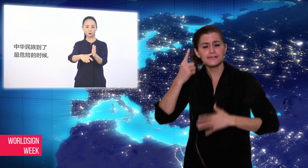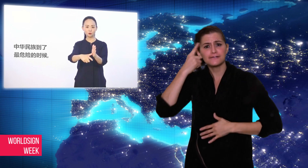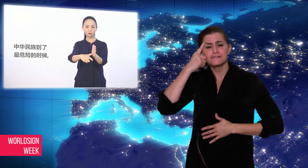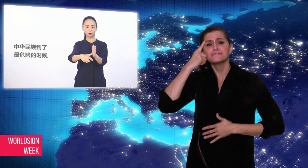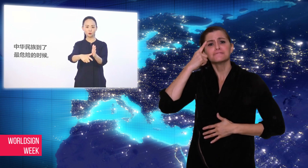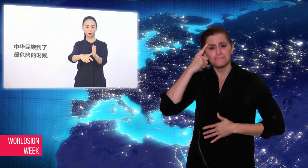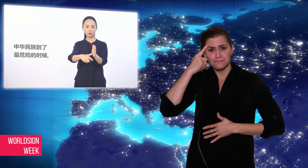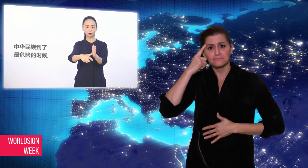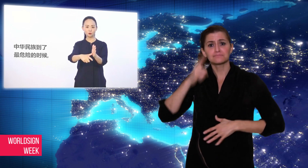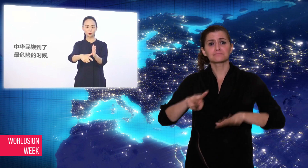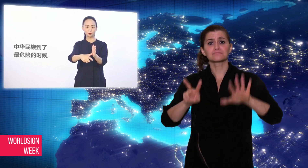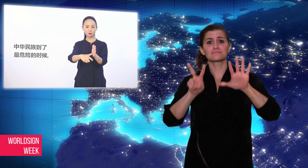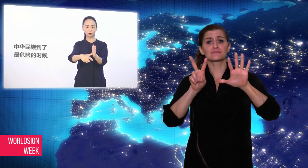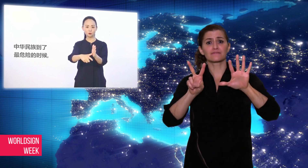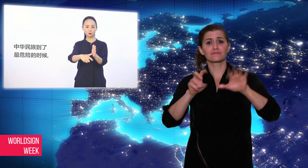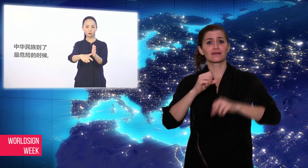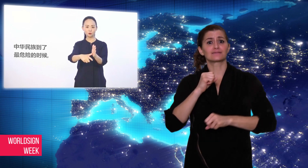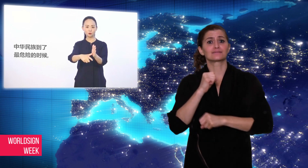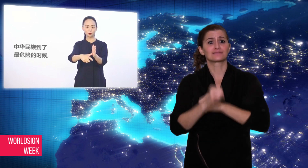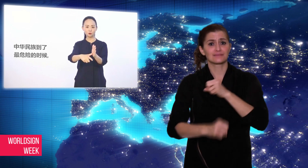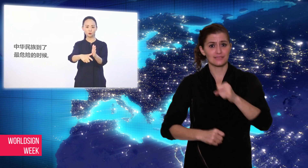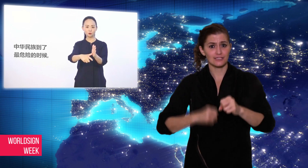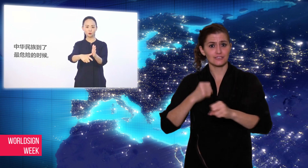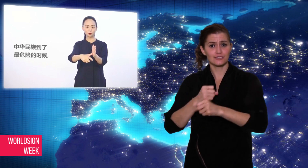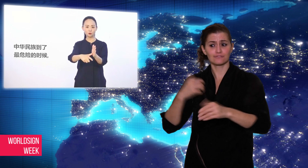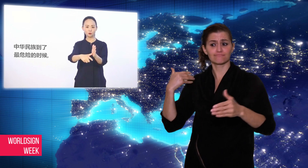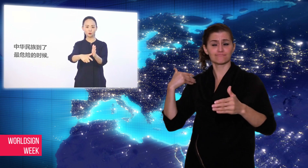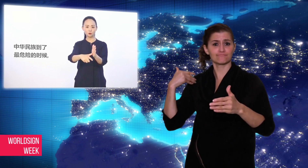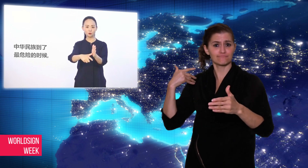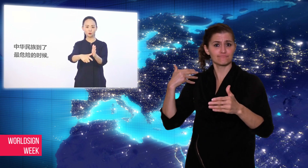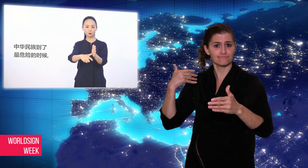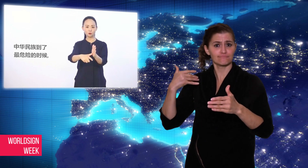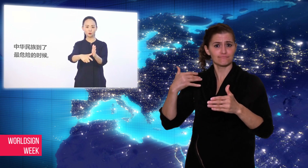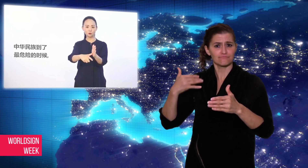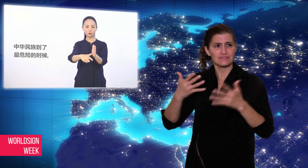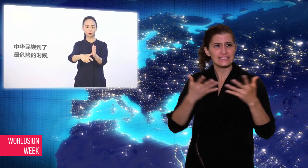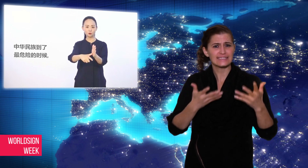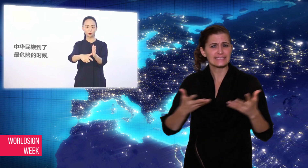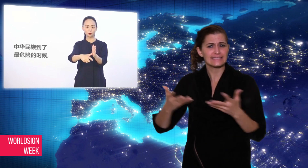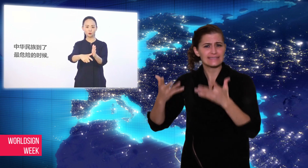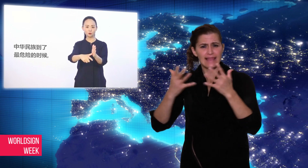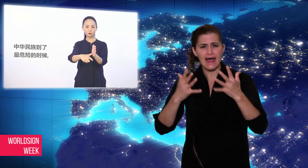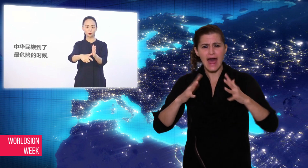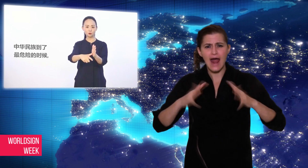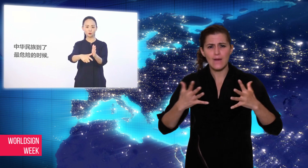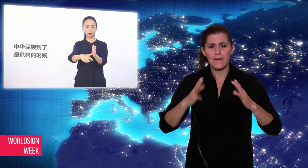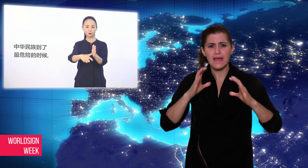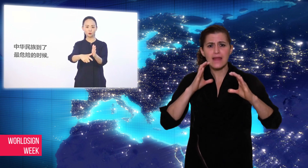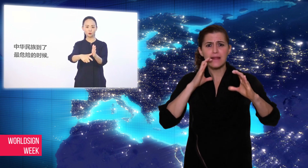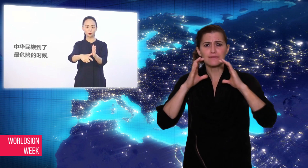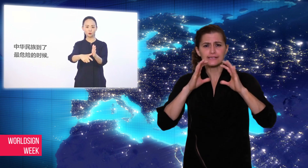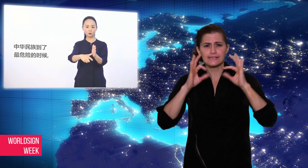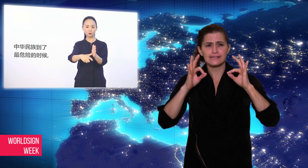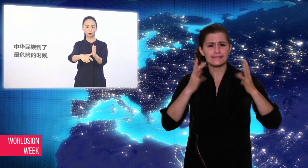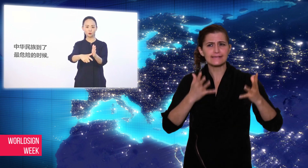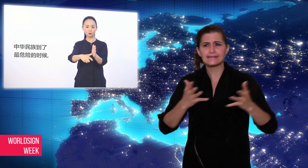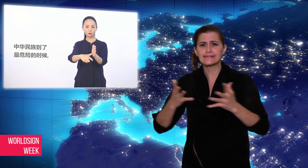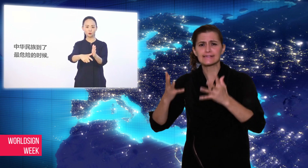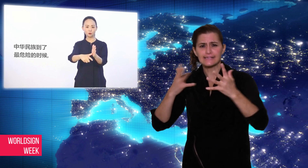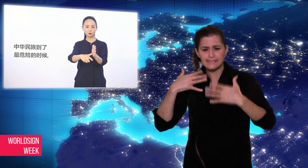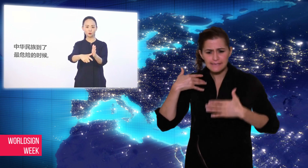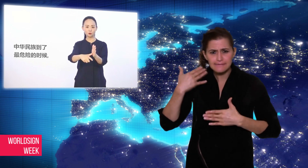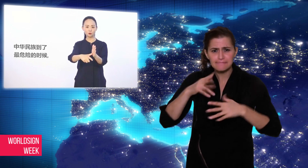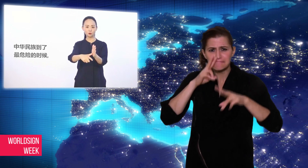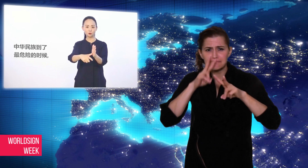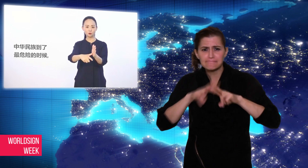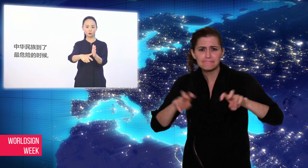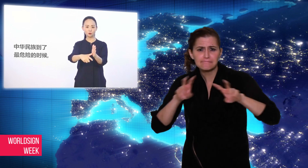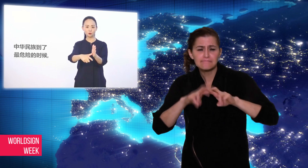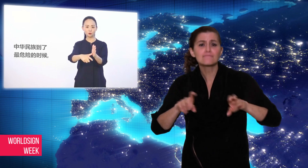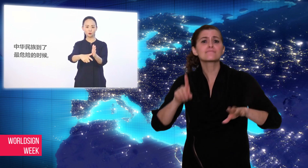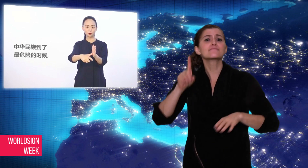the country. After 7 years, several